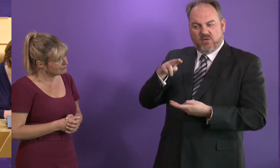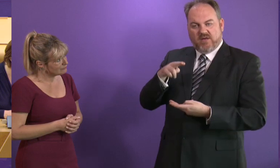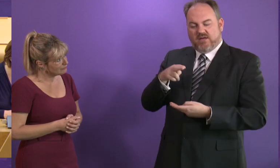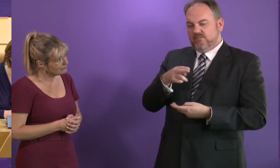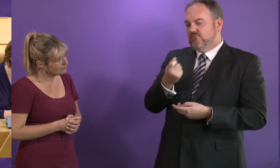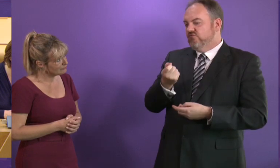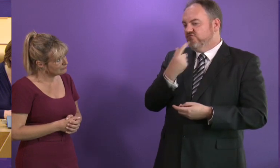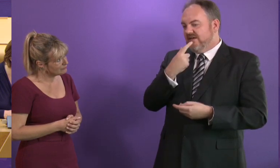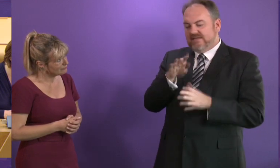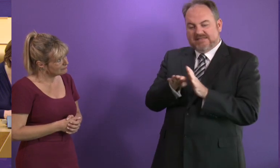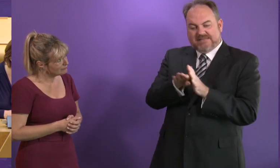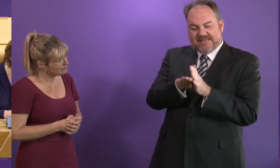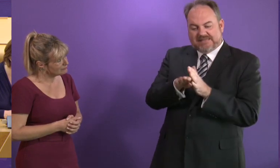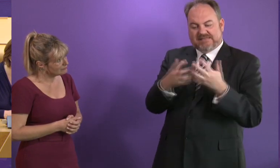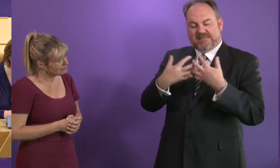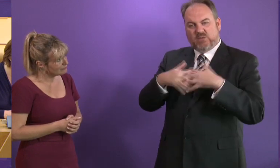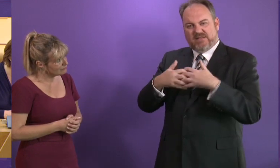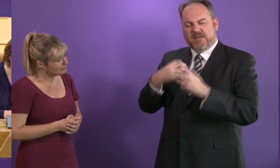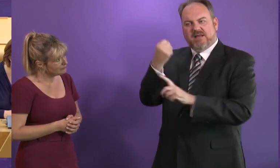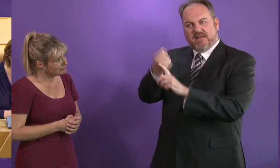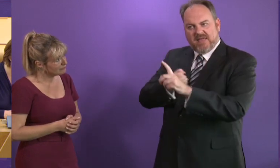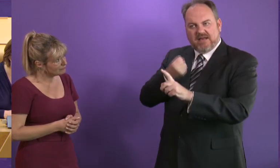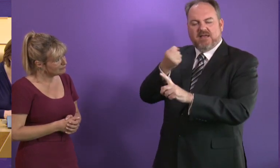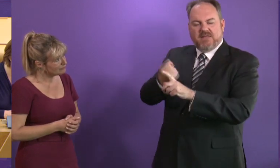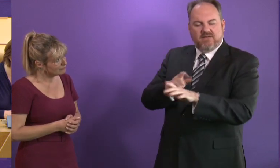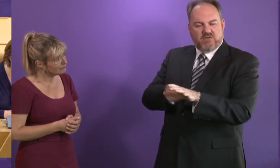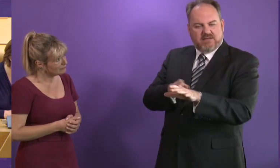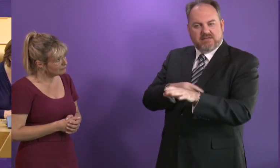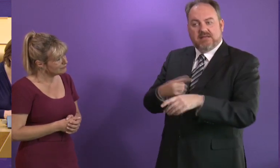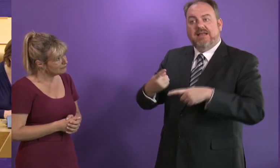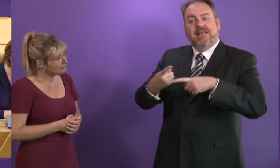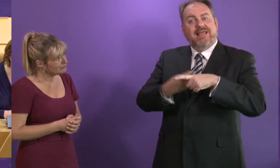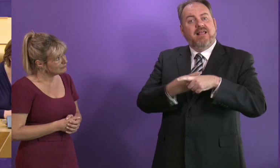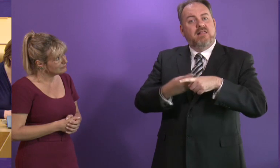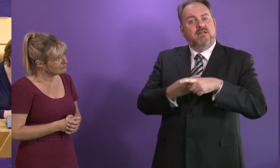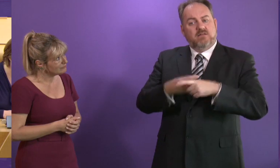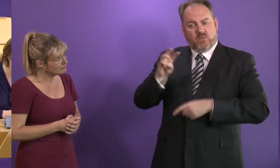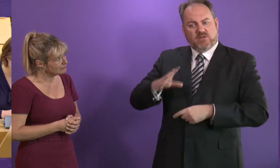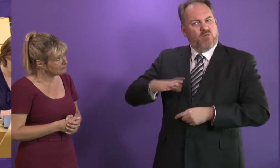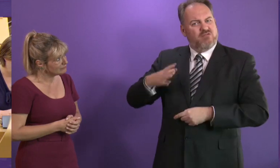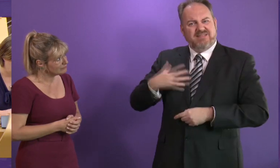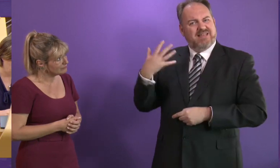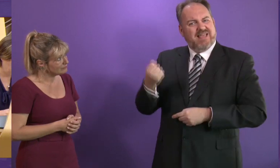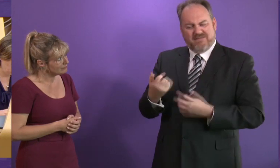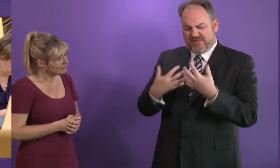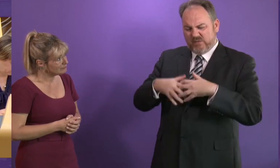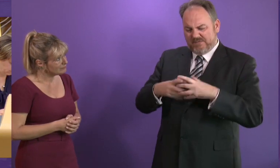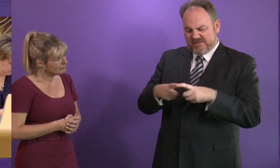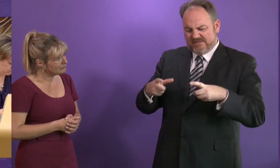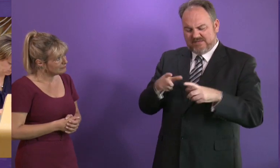The First Minister will know that police in England and Wales have had drugalysers for four years and that their drug-driving conviction rates are significantly higher than the rate